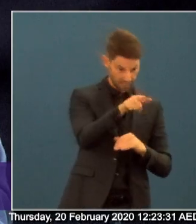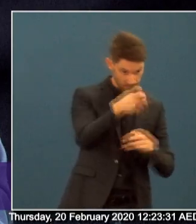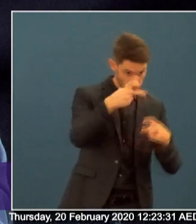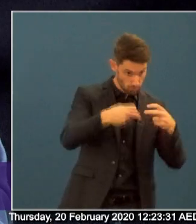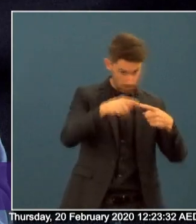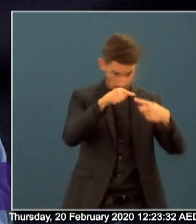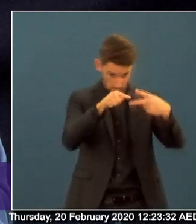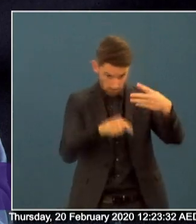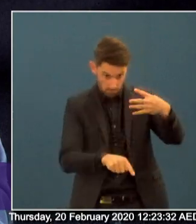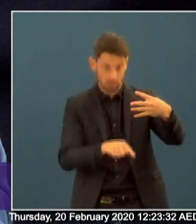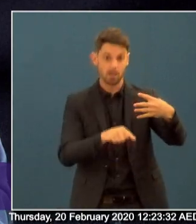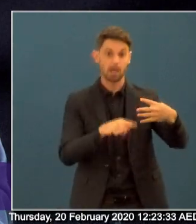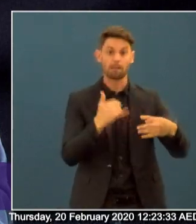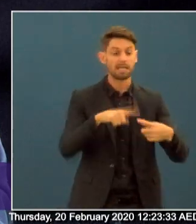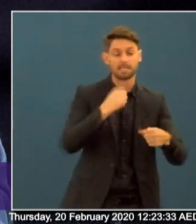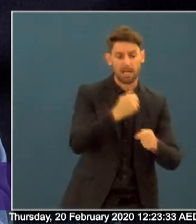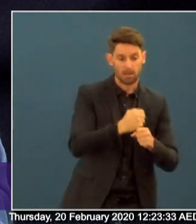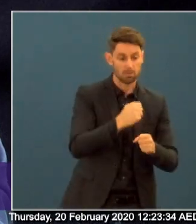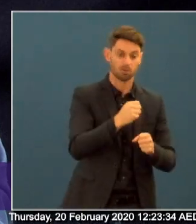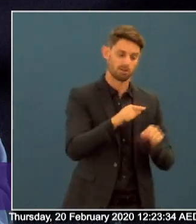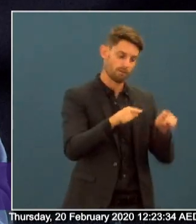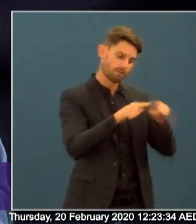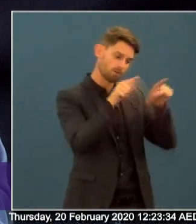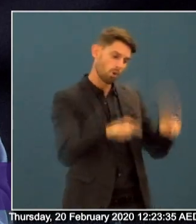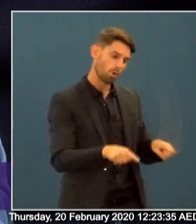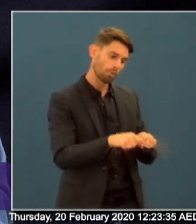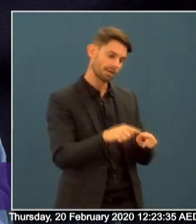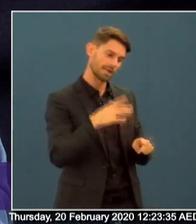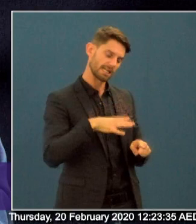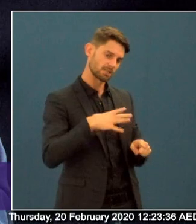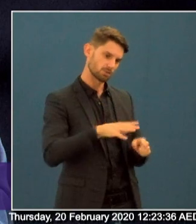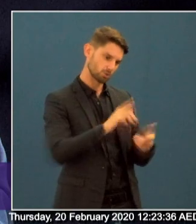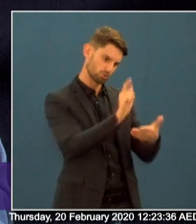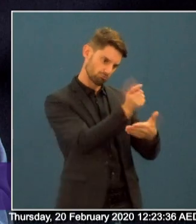the need to fill in a form, for example, is executed at that visit.